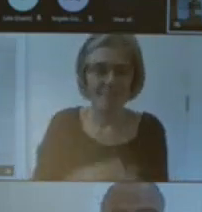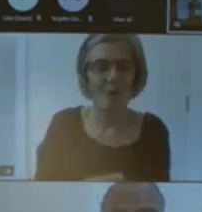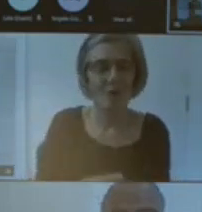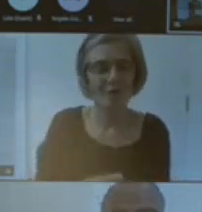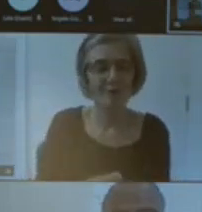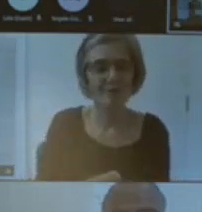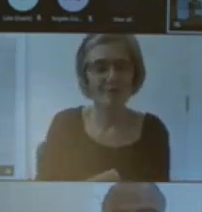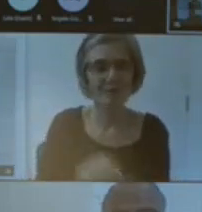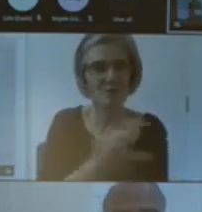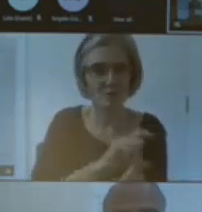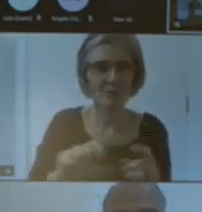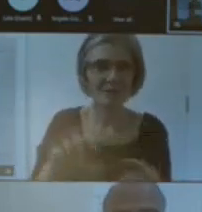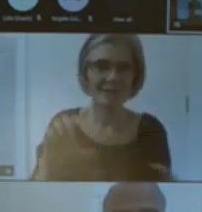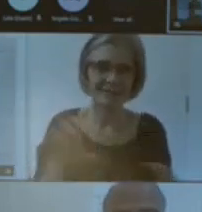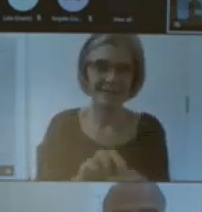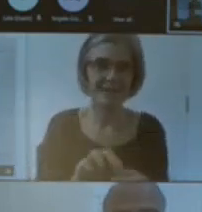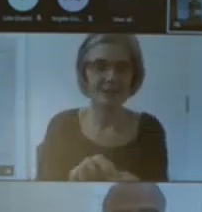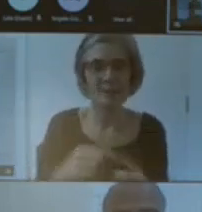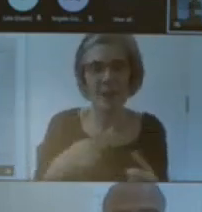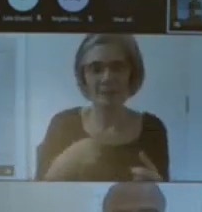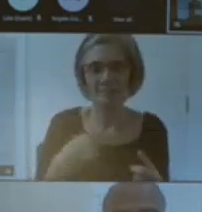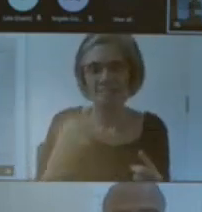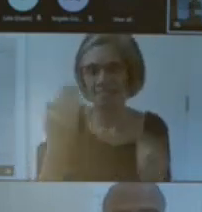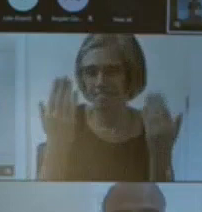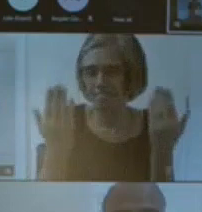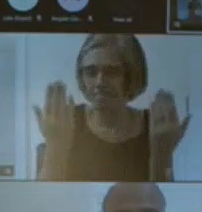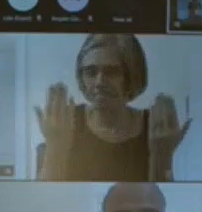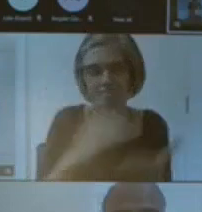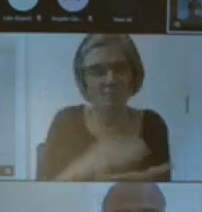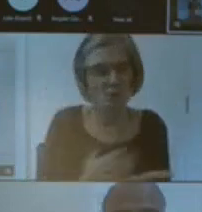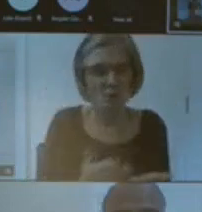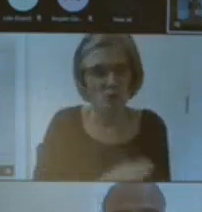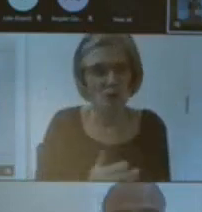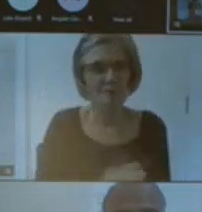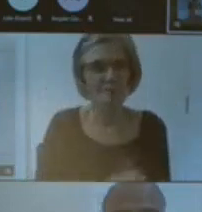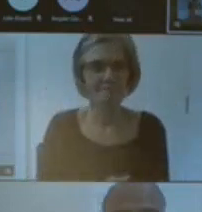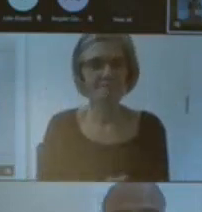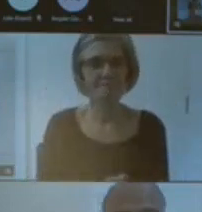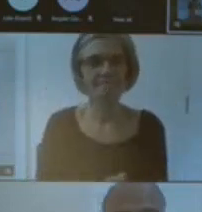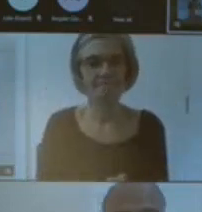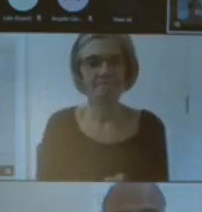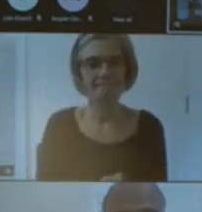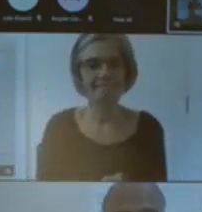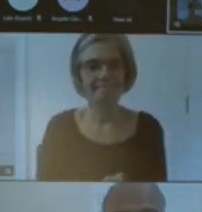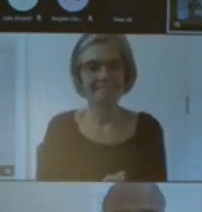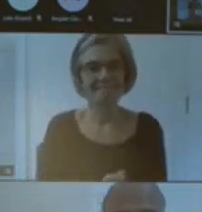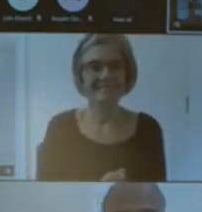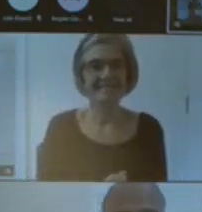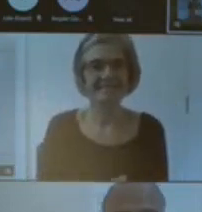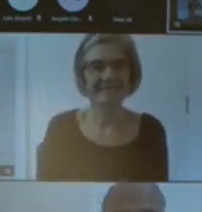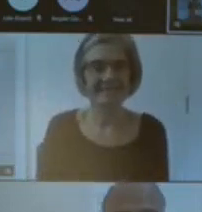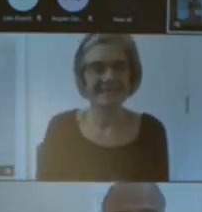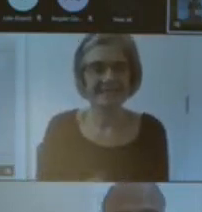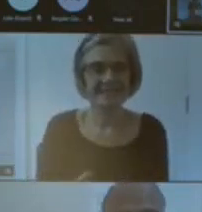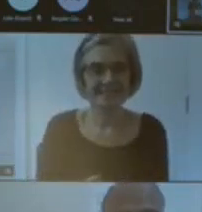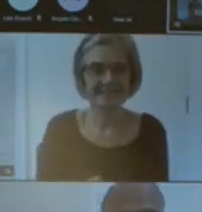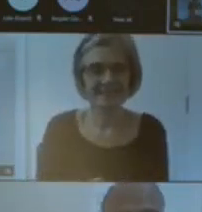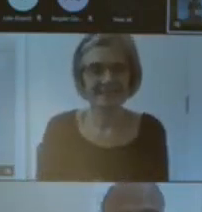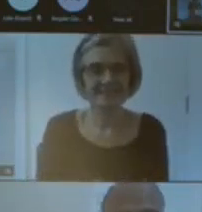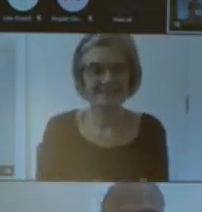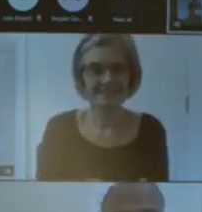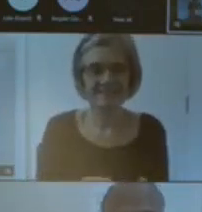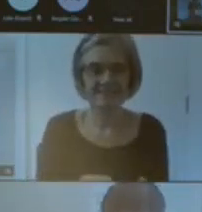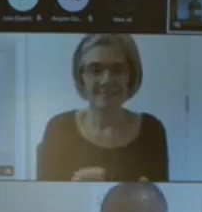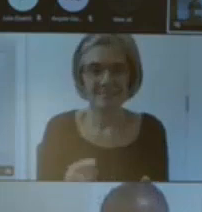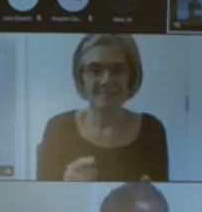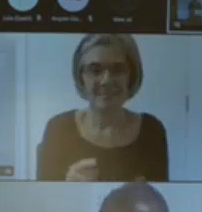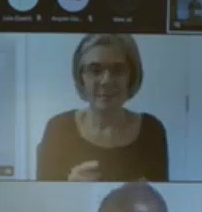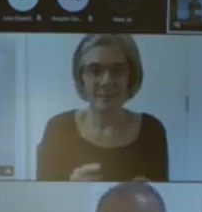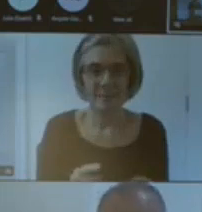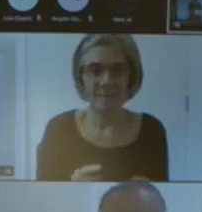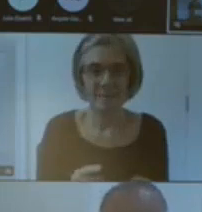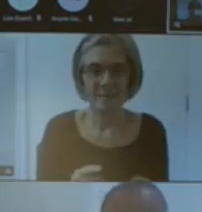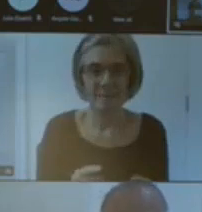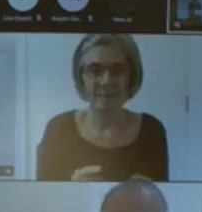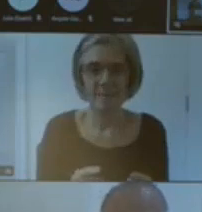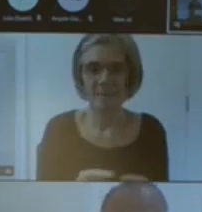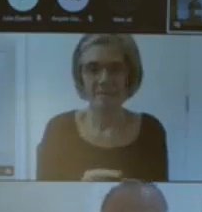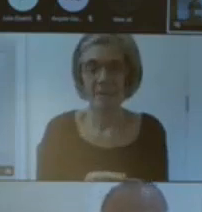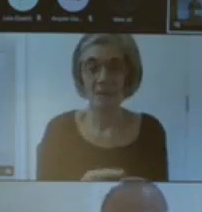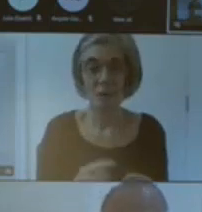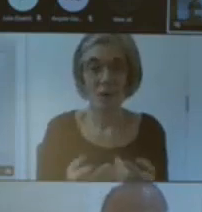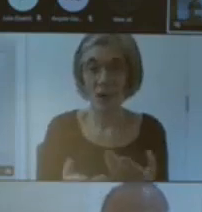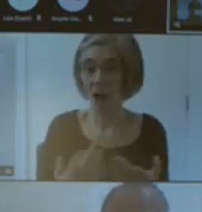experiences classic volunteer no sorry Classic Heritage and the P who like kind that